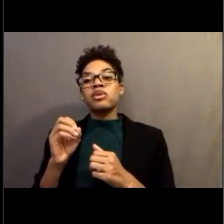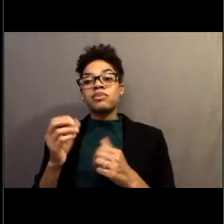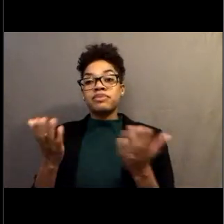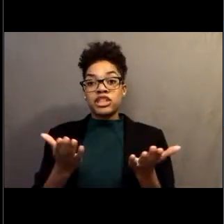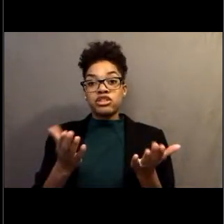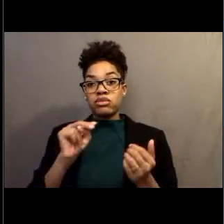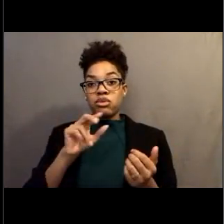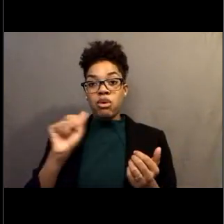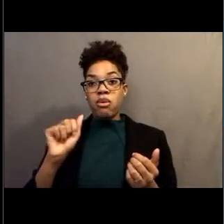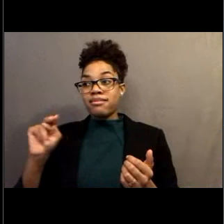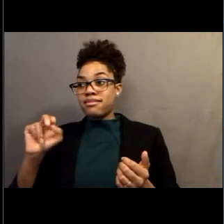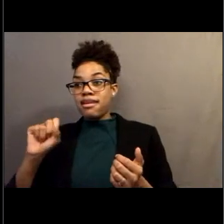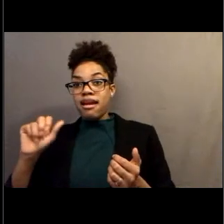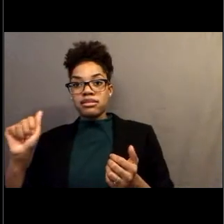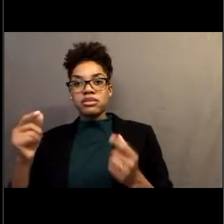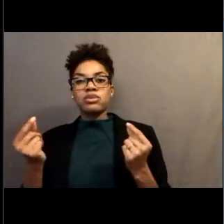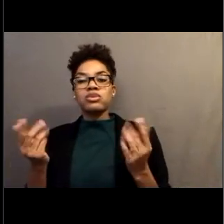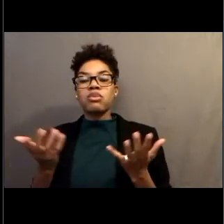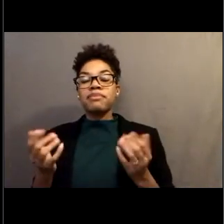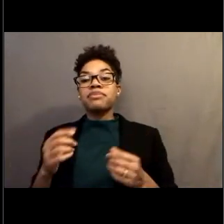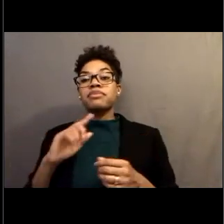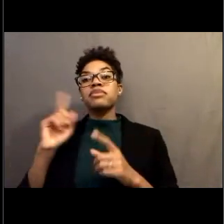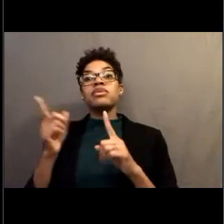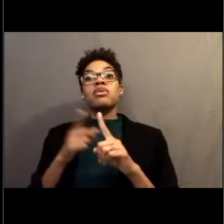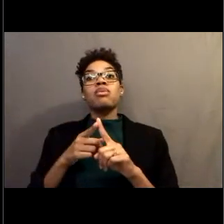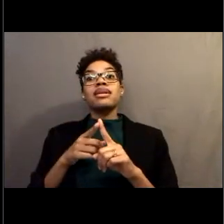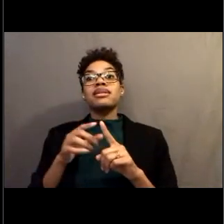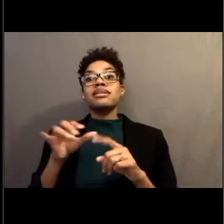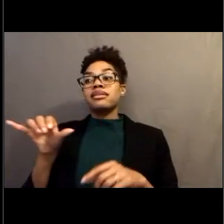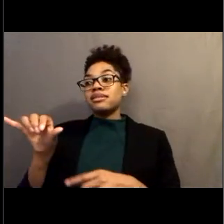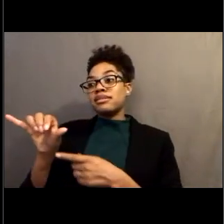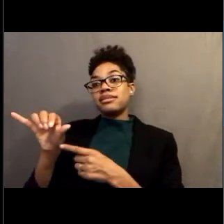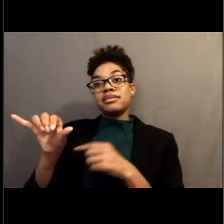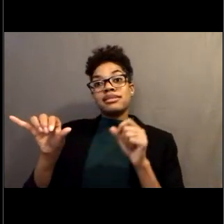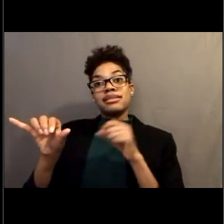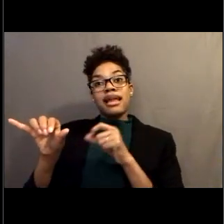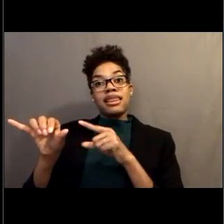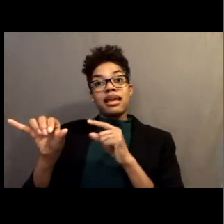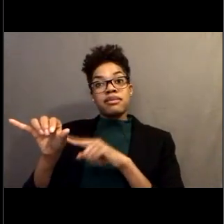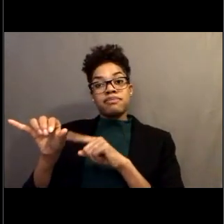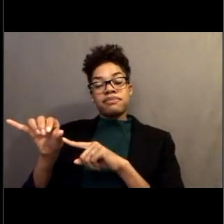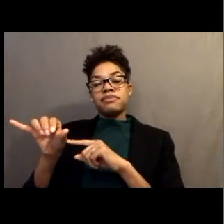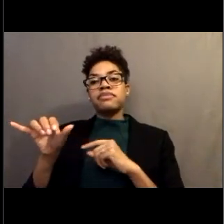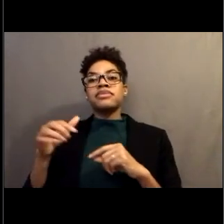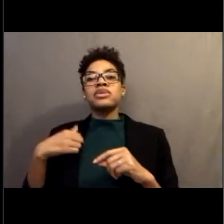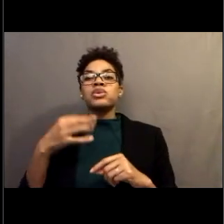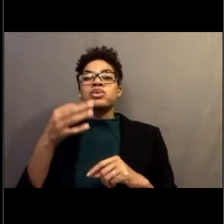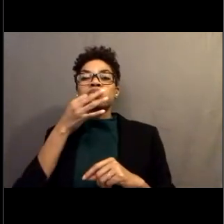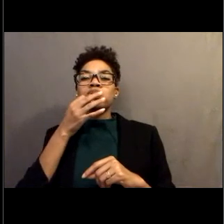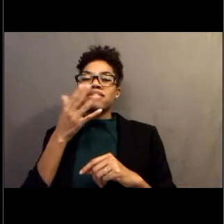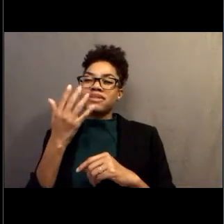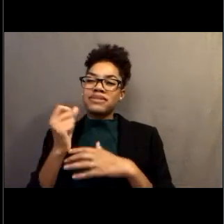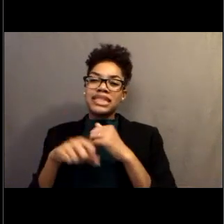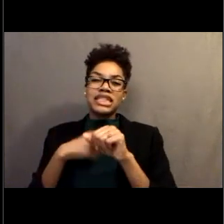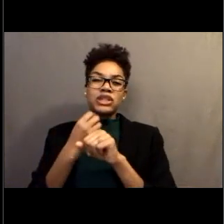When the satellites are now, when they're at the end of their life, like 15 years down the road, we have enough fuel on board to drive them back to earth.